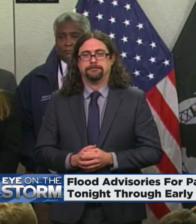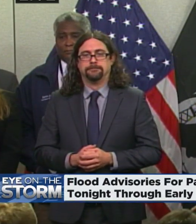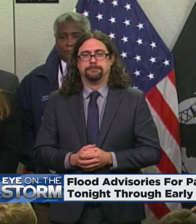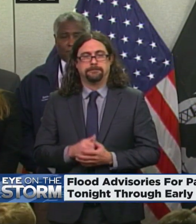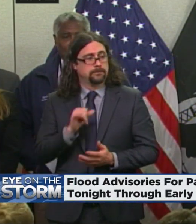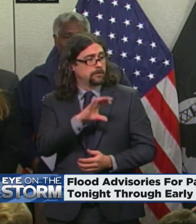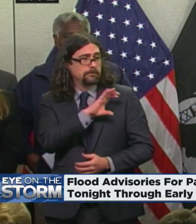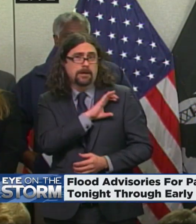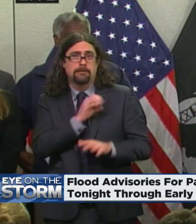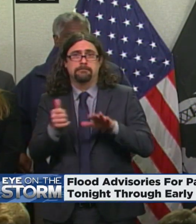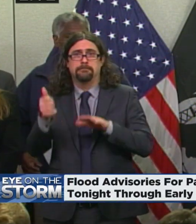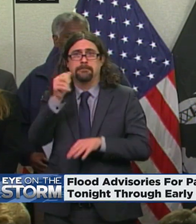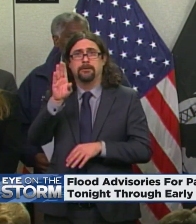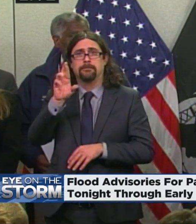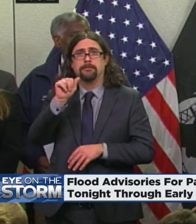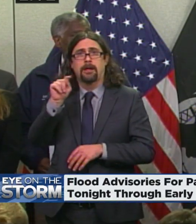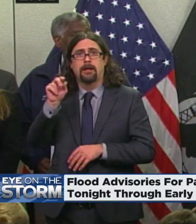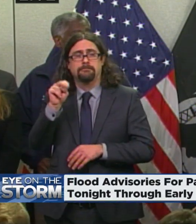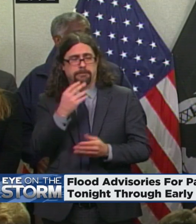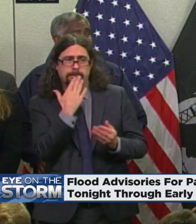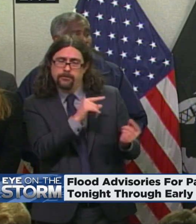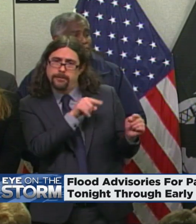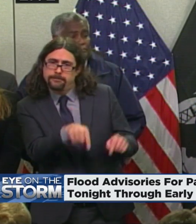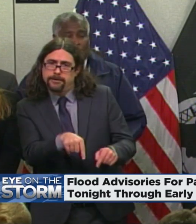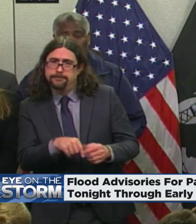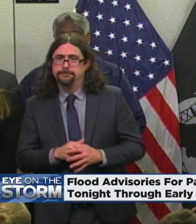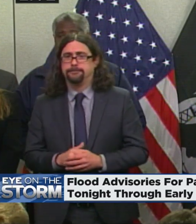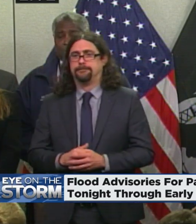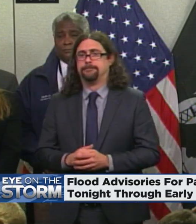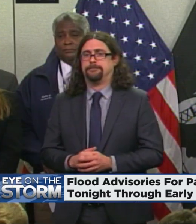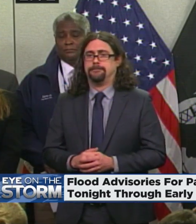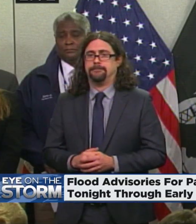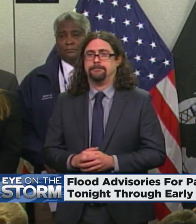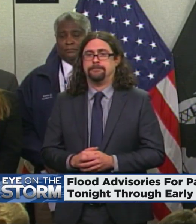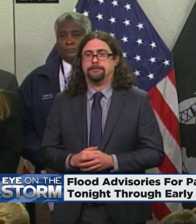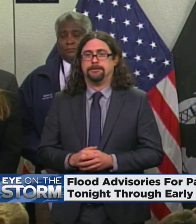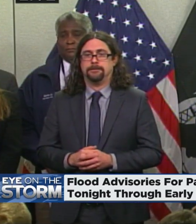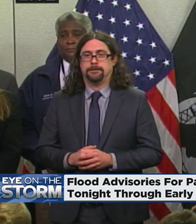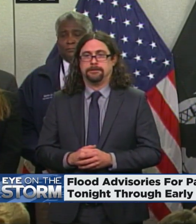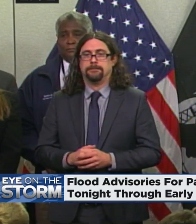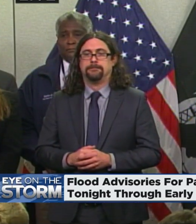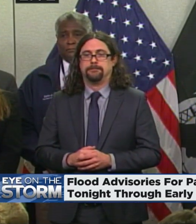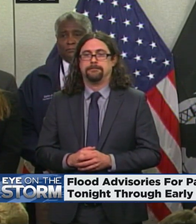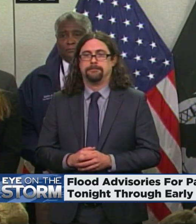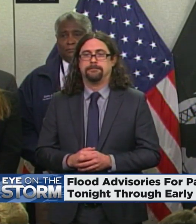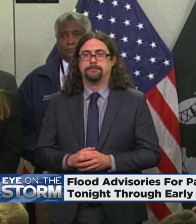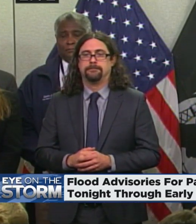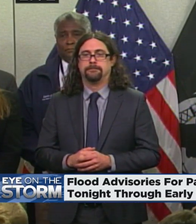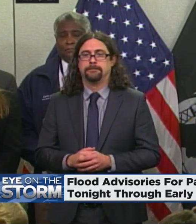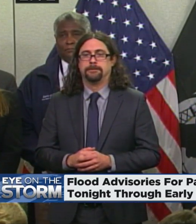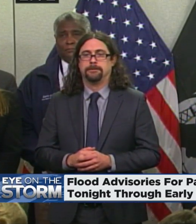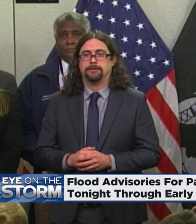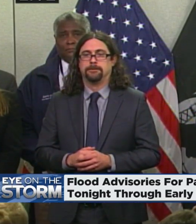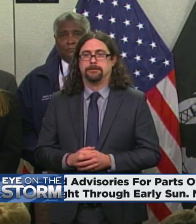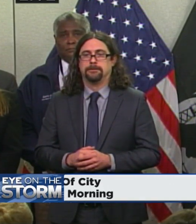YOU WANT TO THANK OUR POLICE COMMISSIONER, OUR CHIEF OF DEPARTMENT, JIMMY O'NEILL. I WANT TO THANK OUR SENIOR